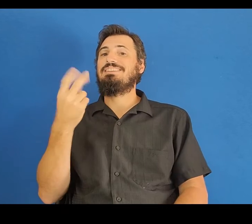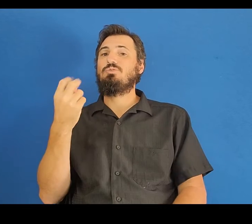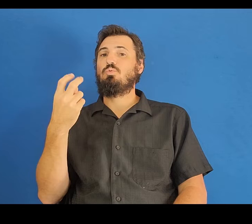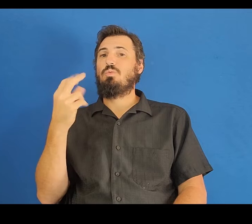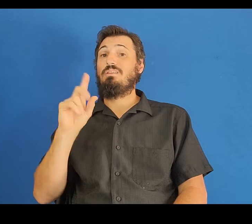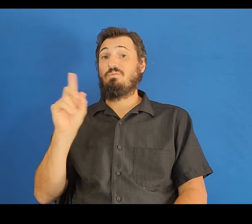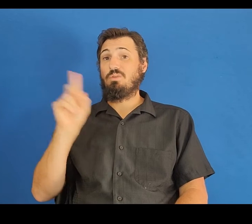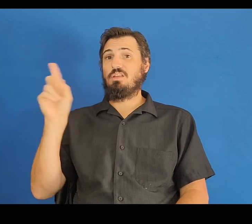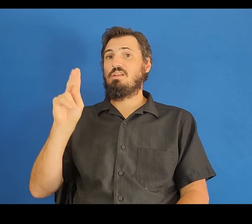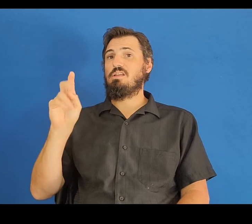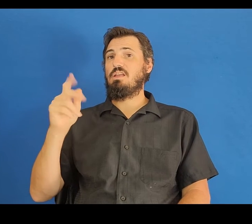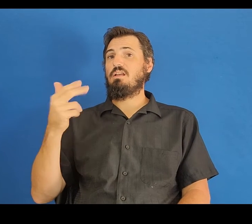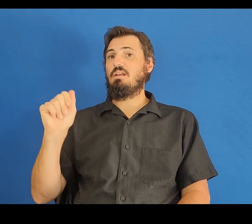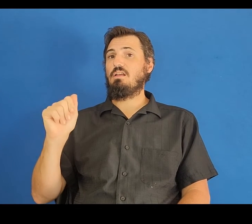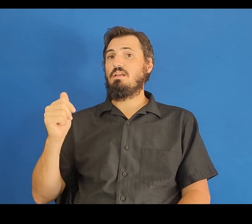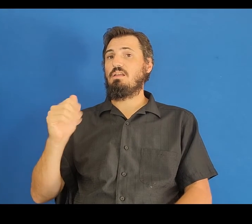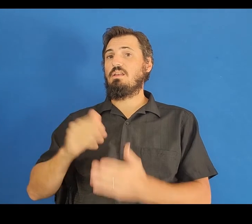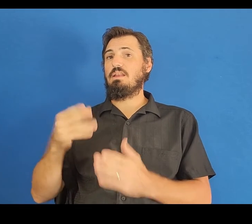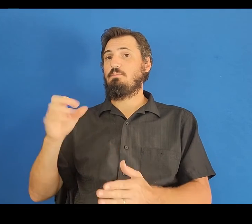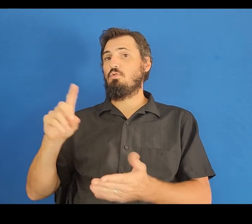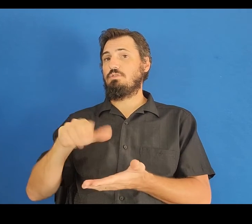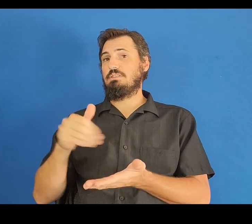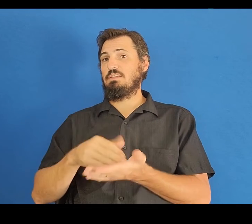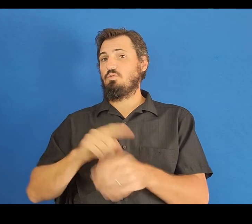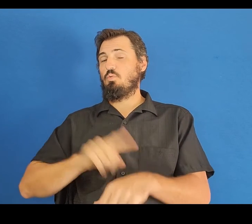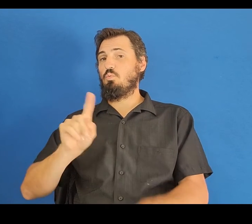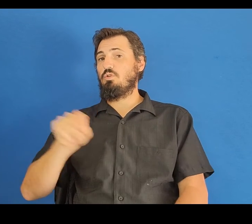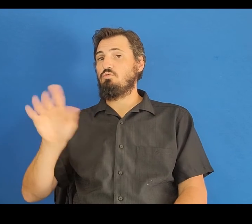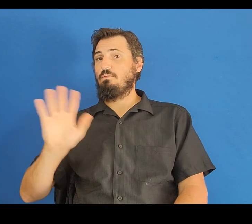Center, from 1 to 5 p.m. No appointments are needed